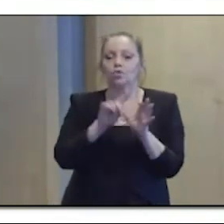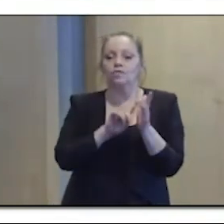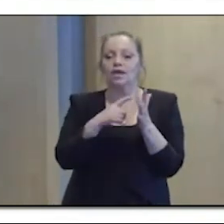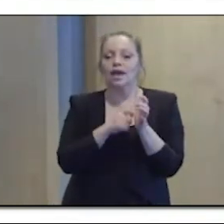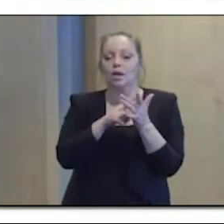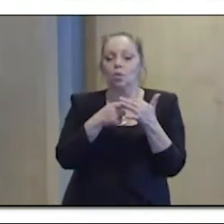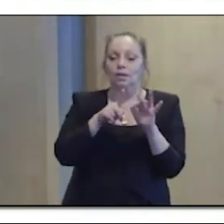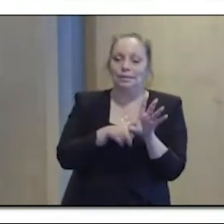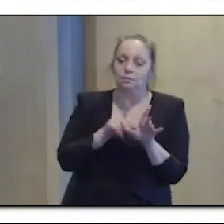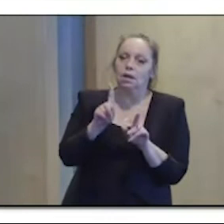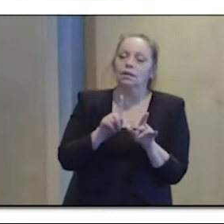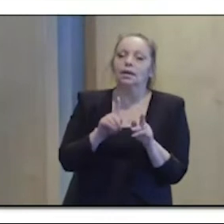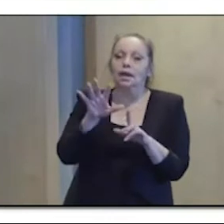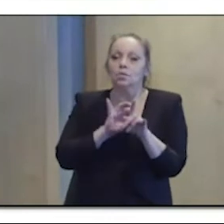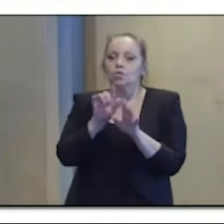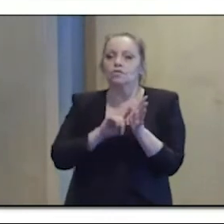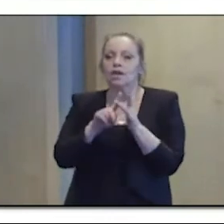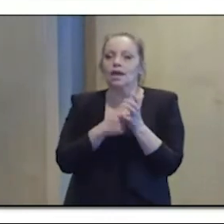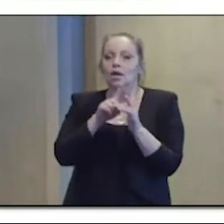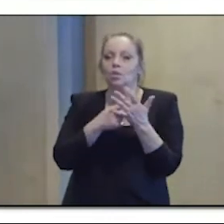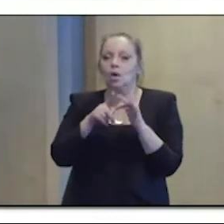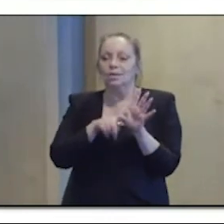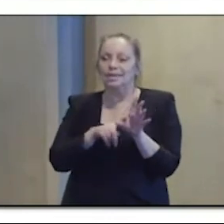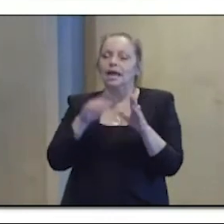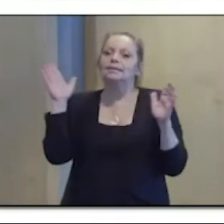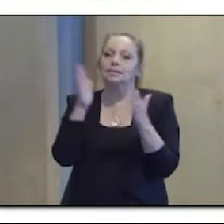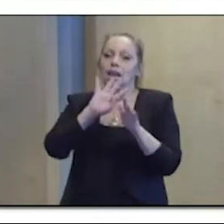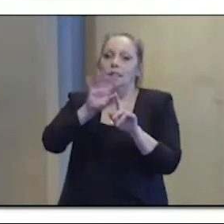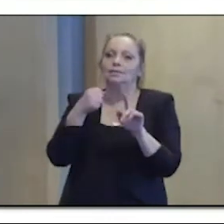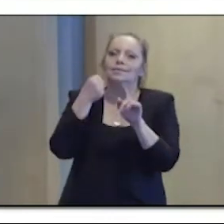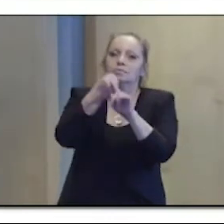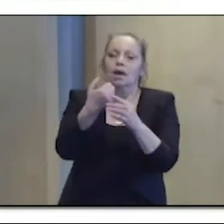improving air quality is less likely to have an impact on climate change,